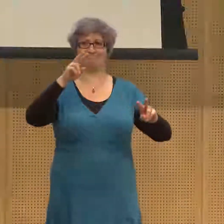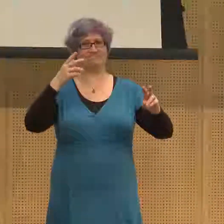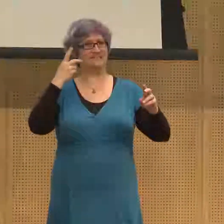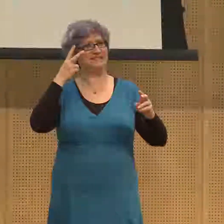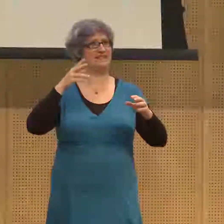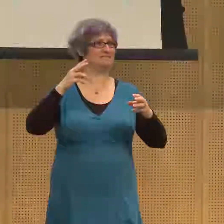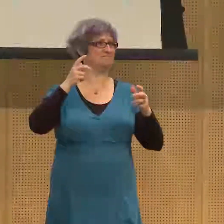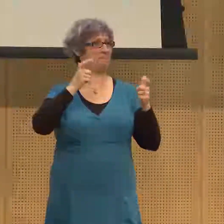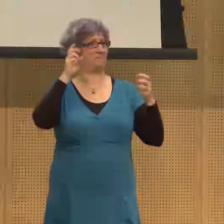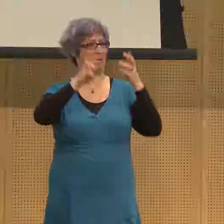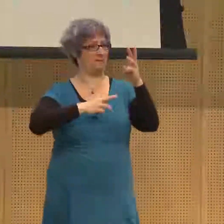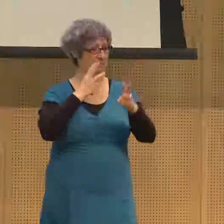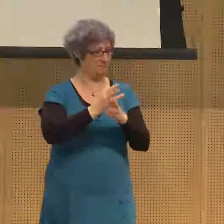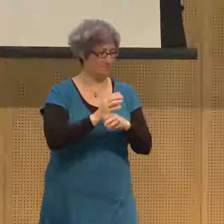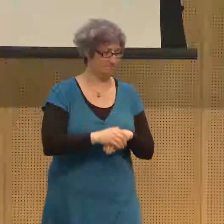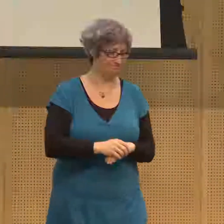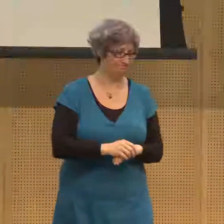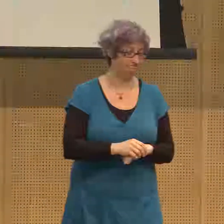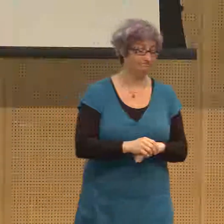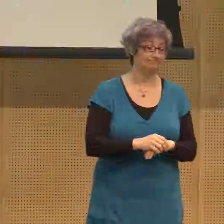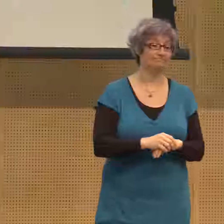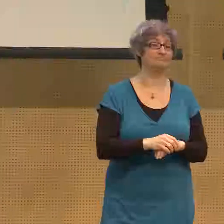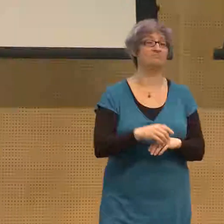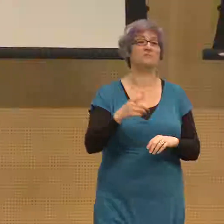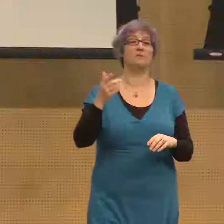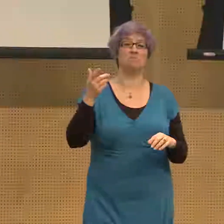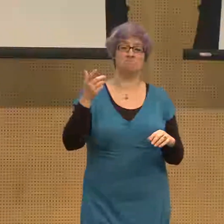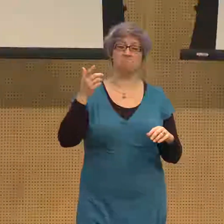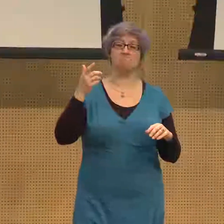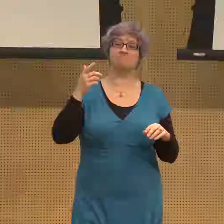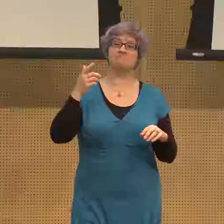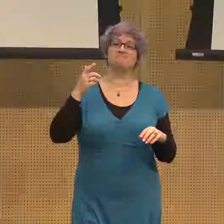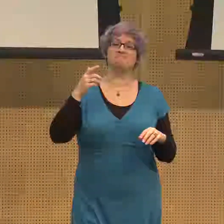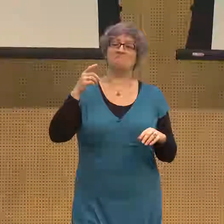and see the big world out there.